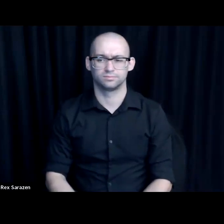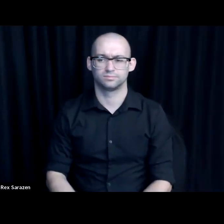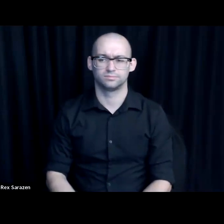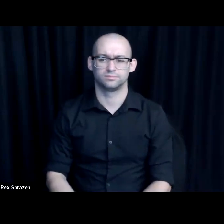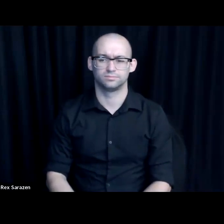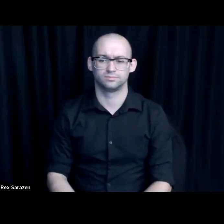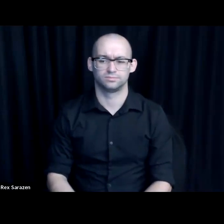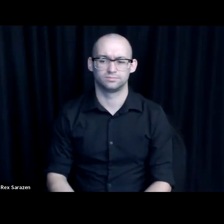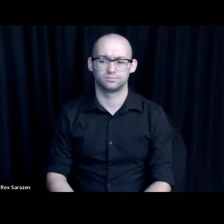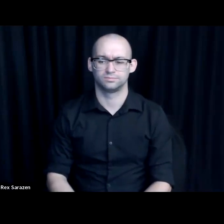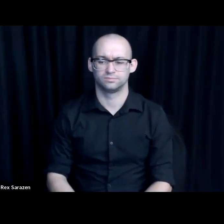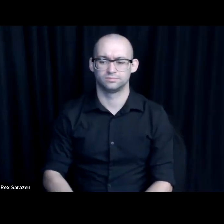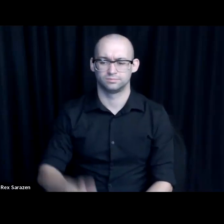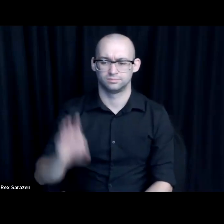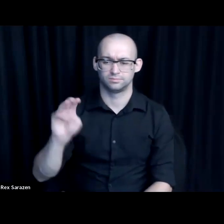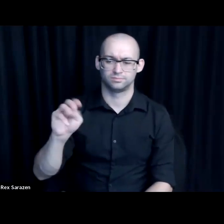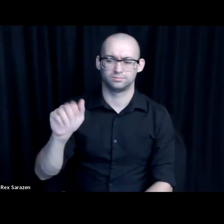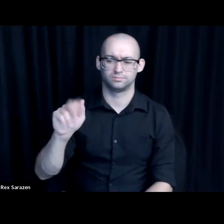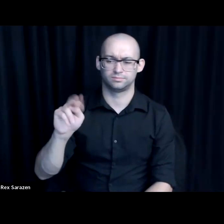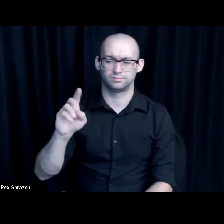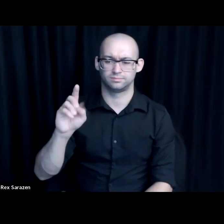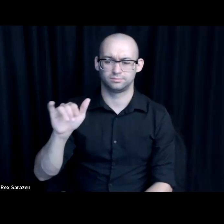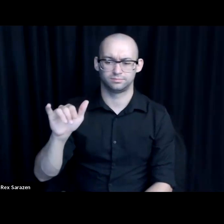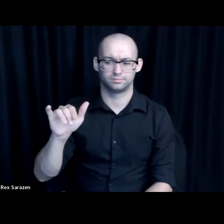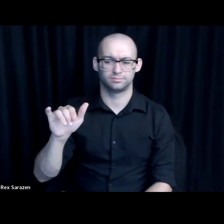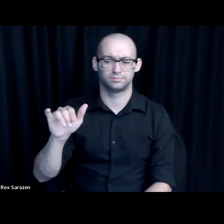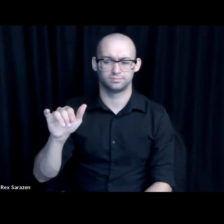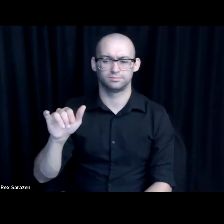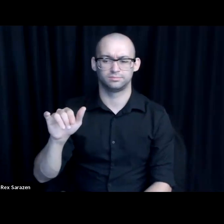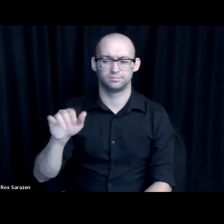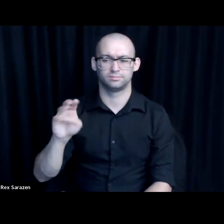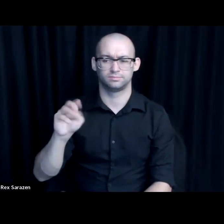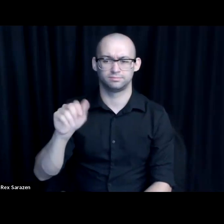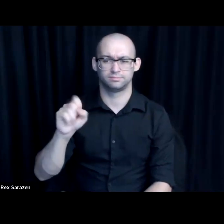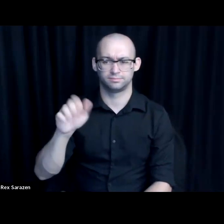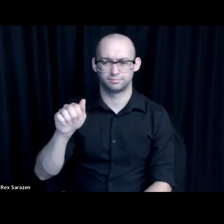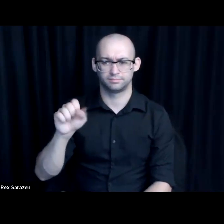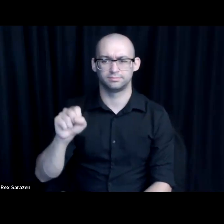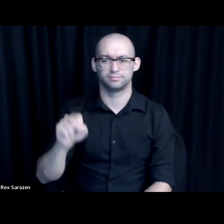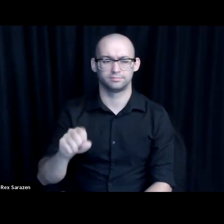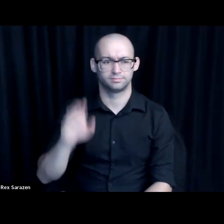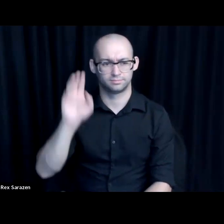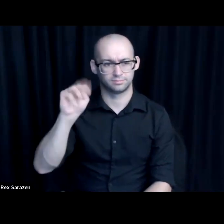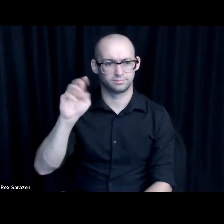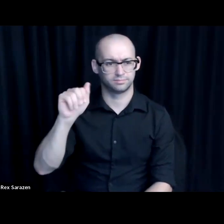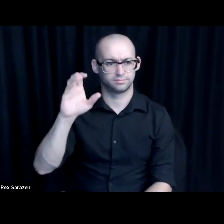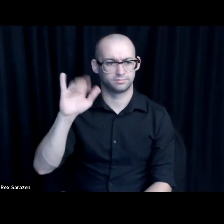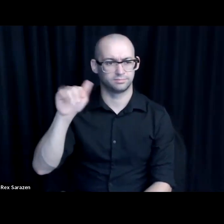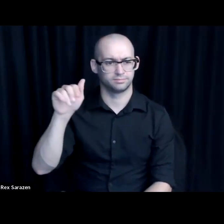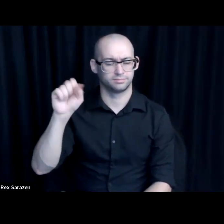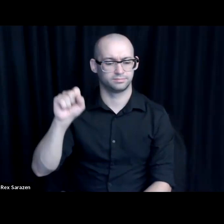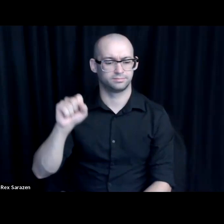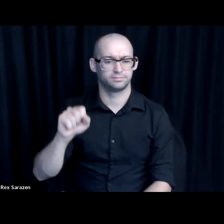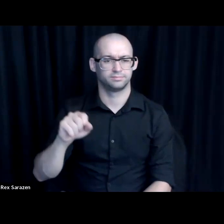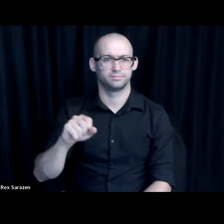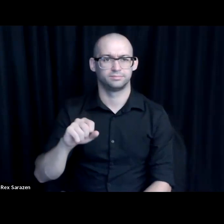So, Mandy Macias. I see a question in the the chat here. I'm happy to read it out loud,